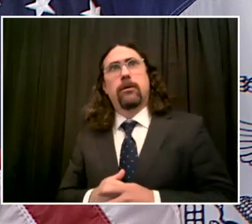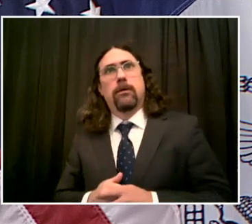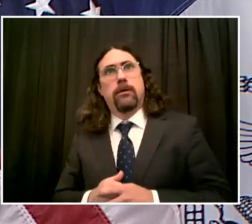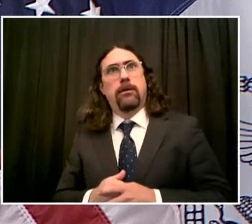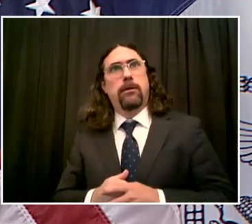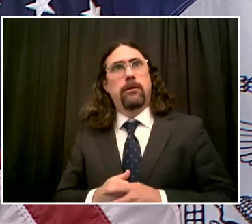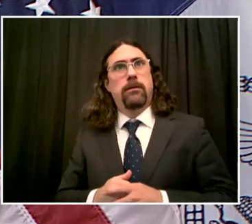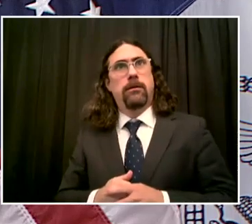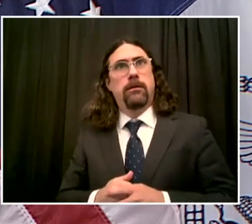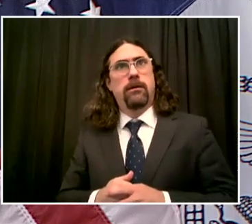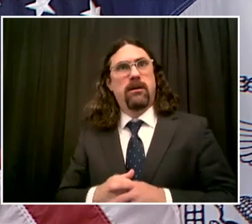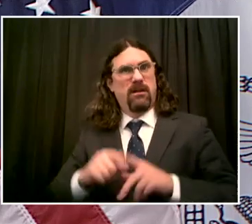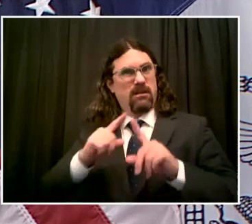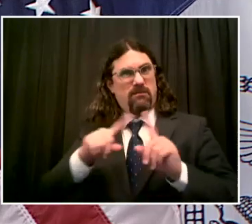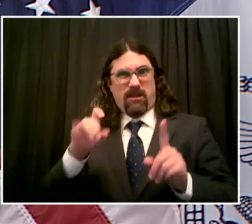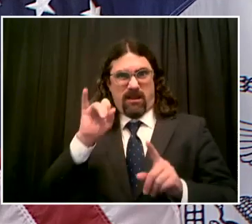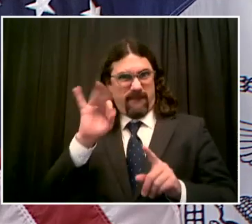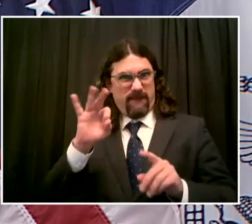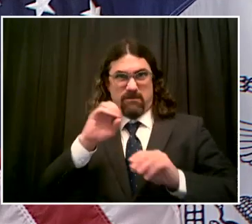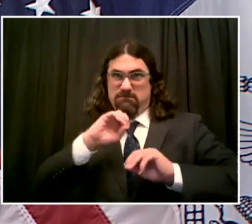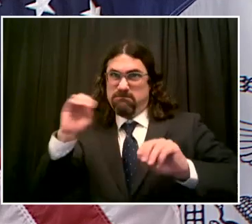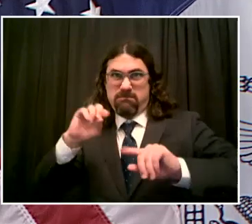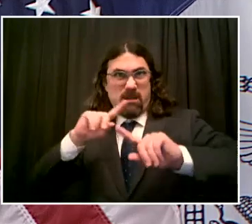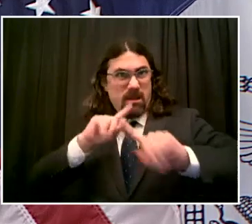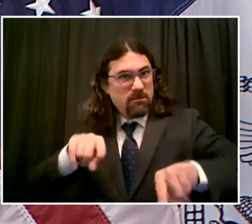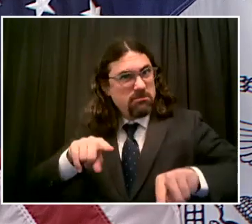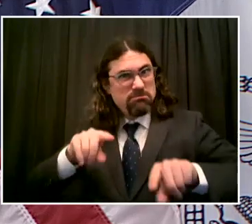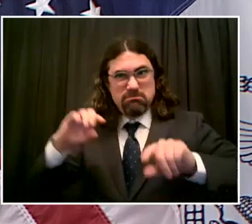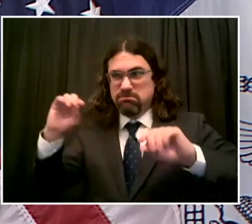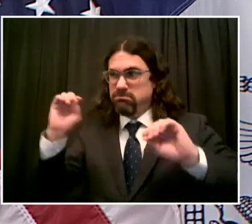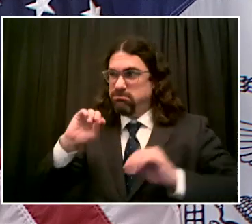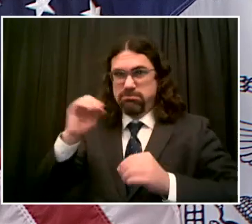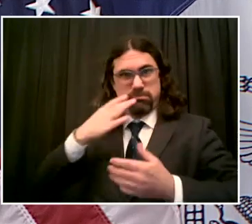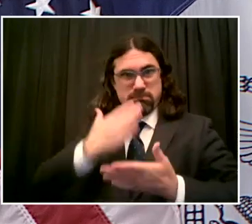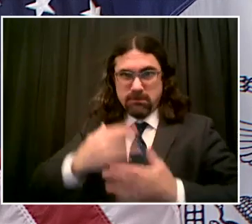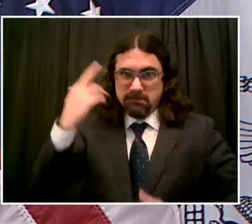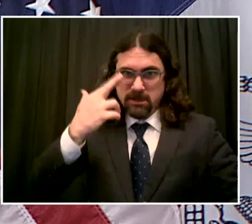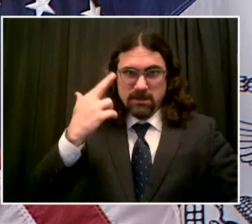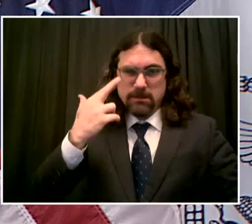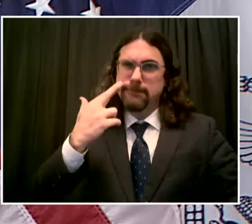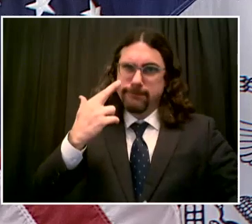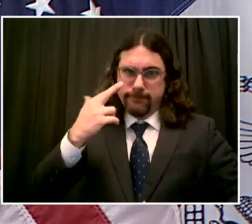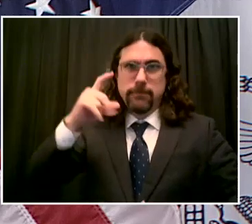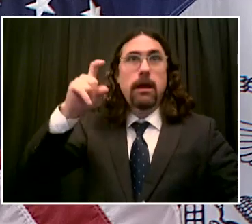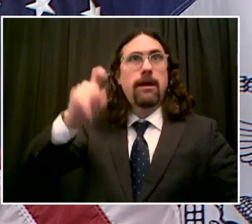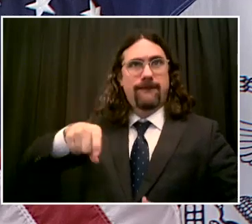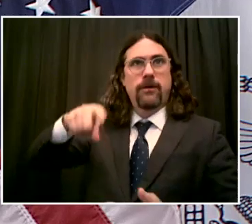I WILL LET THE COMMISSIONER SPEAK TO THAT.